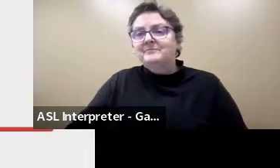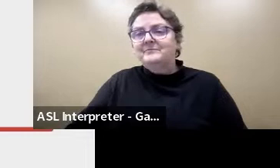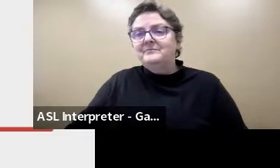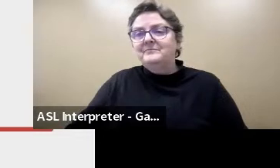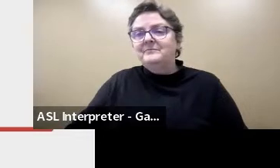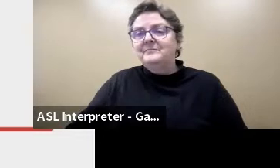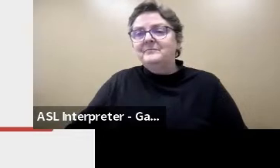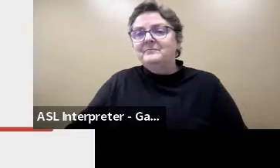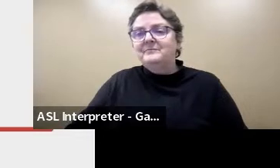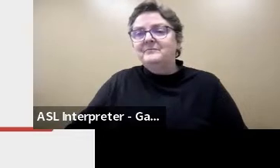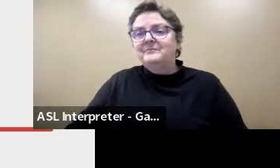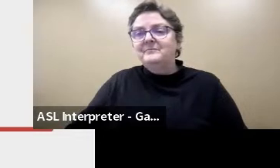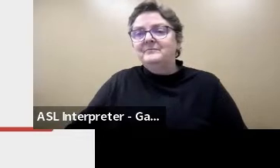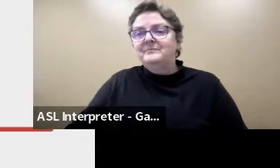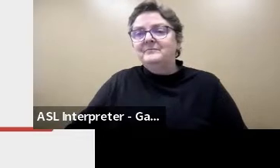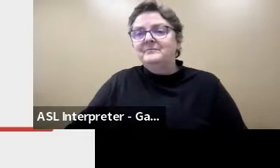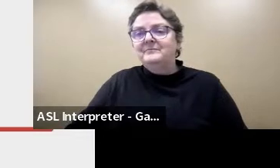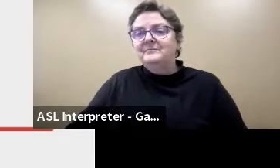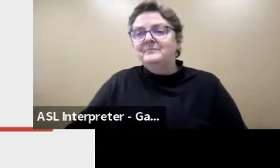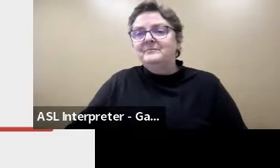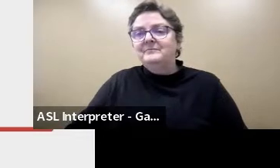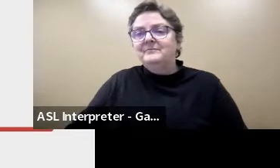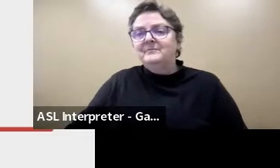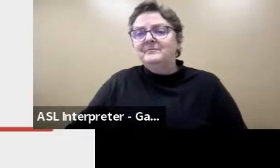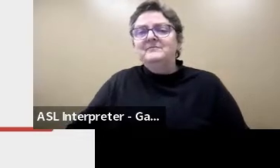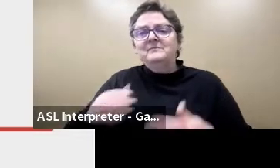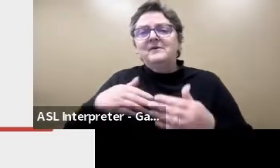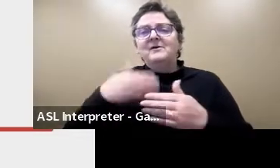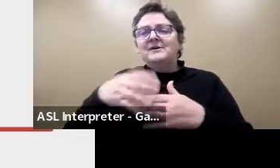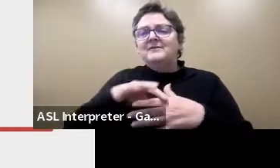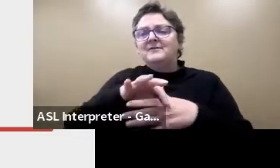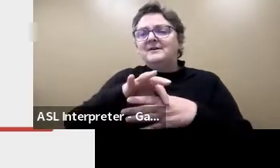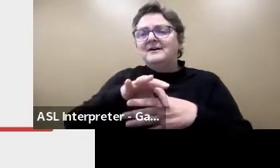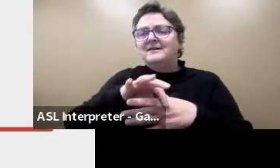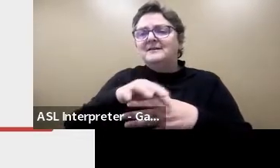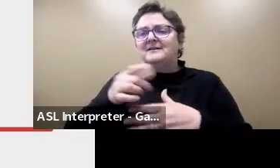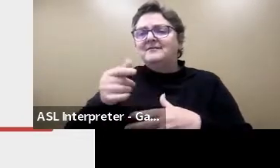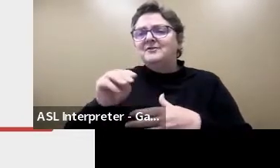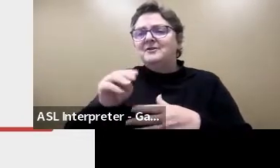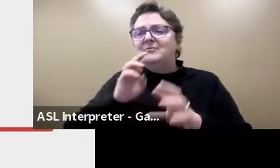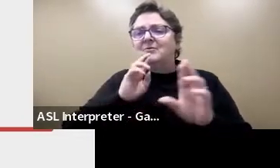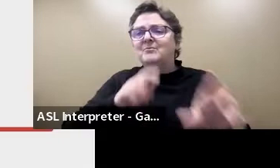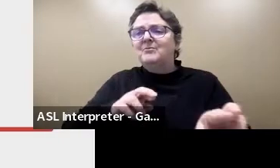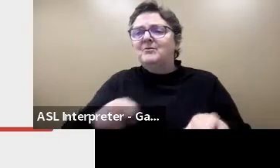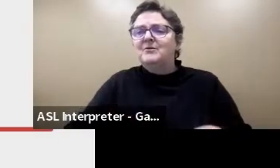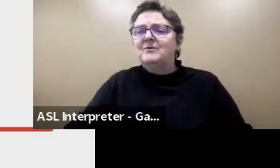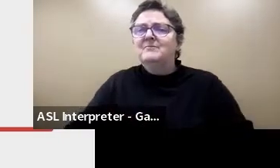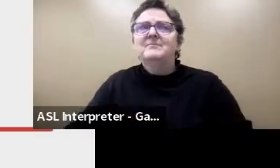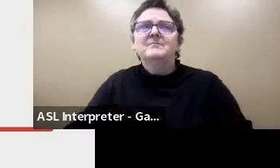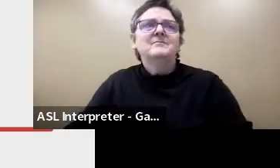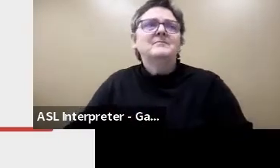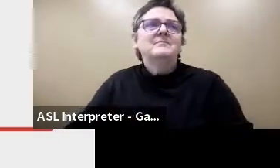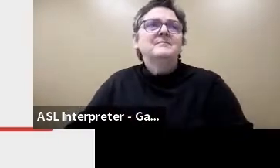of the next GEM Report. But before doing that, I would like to briefly